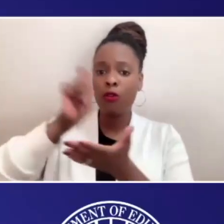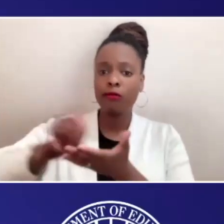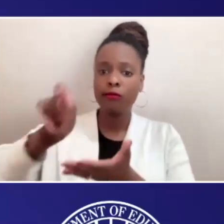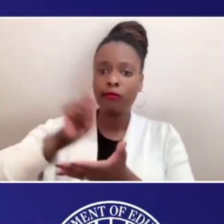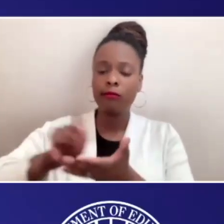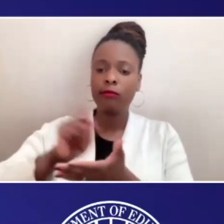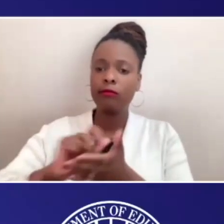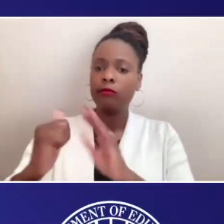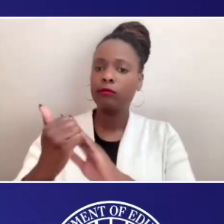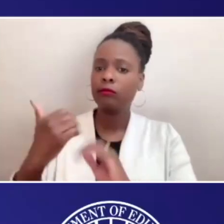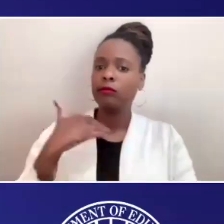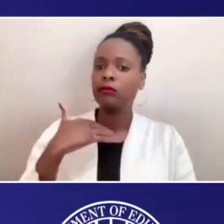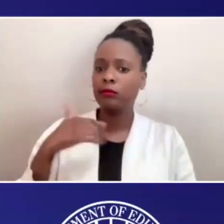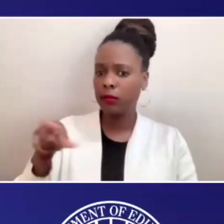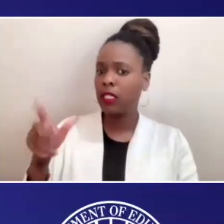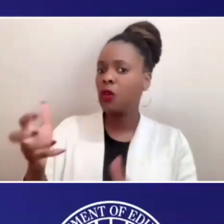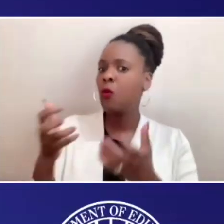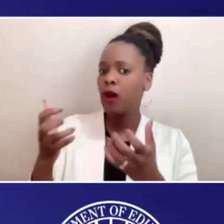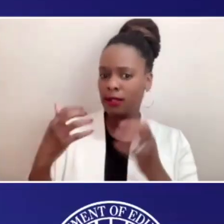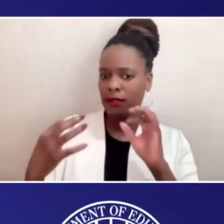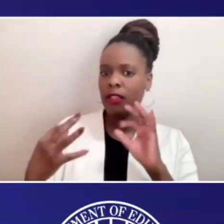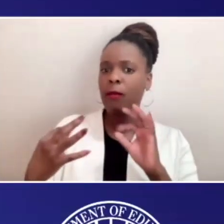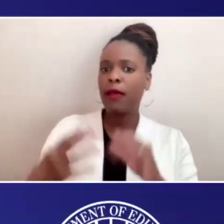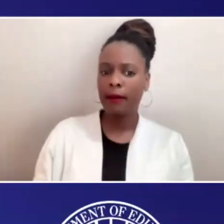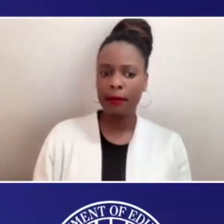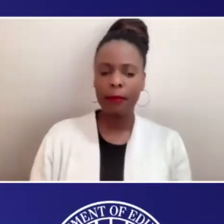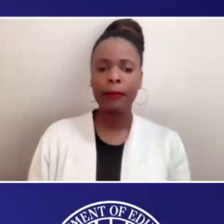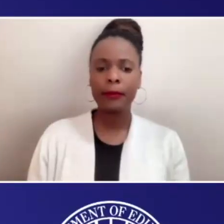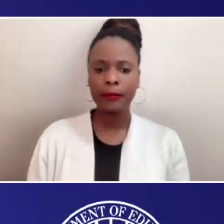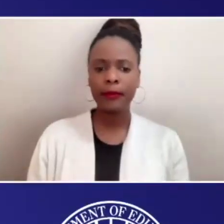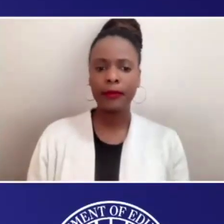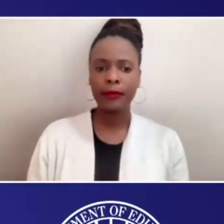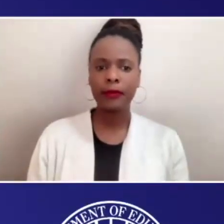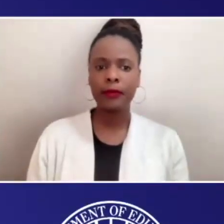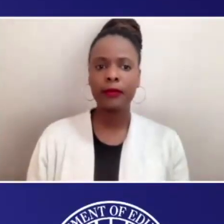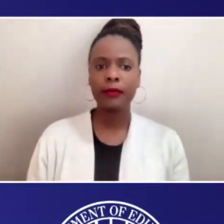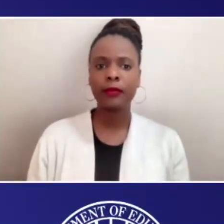but he is looking for some feedback related to that. And so we kind of will do a